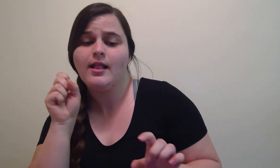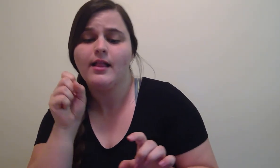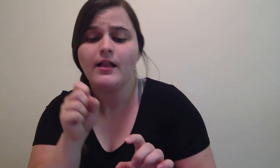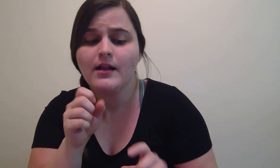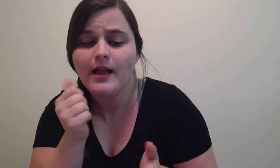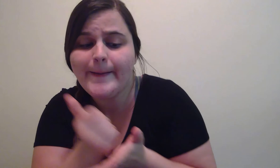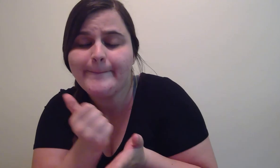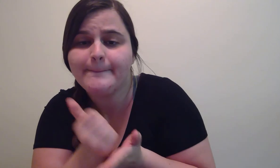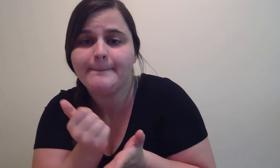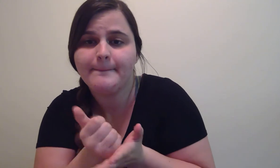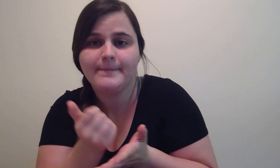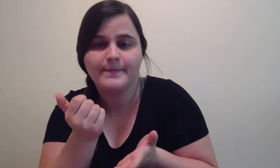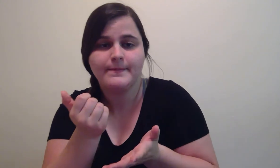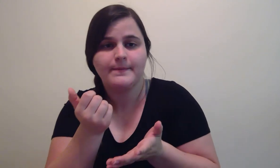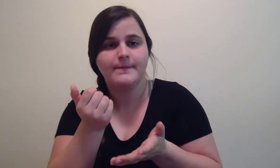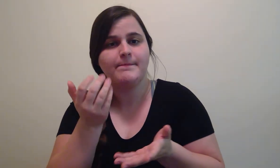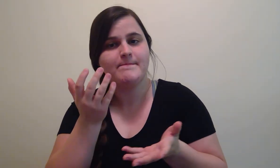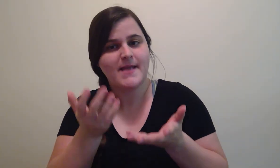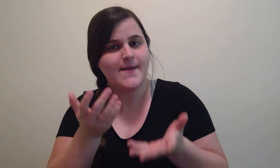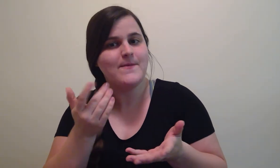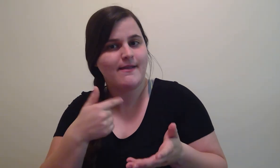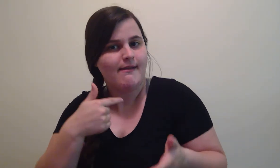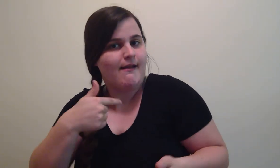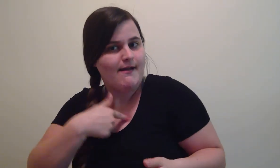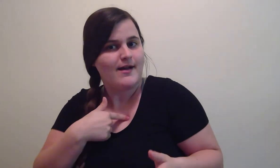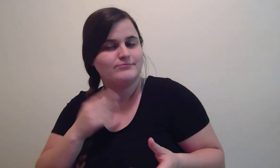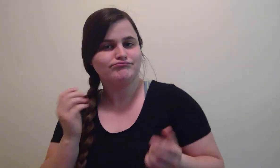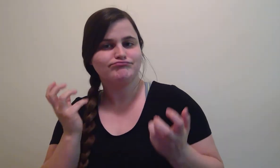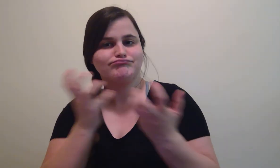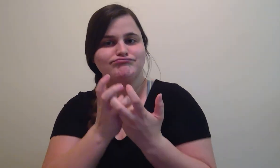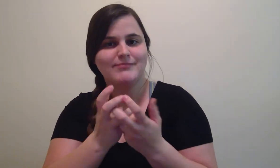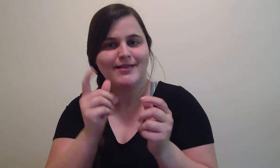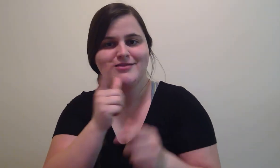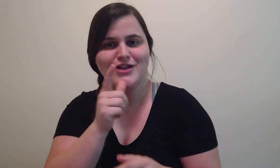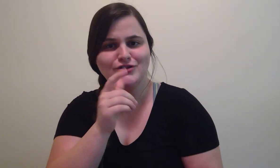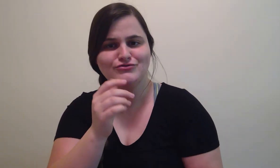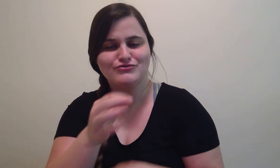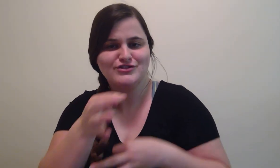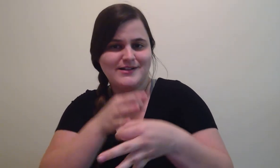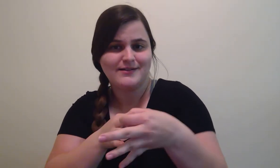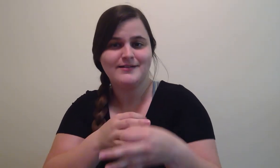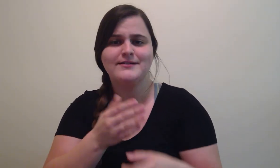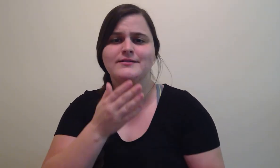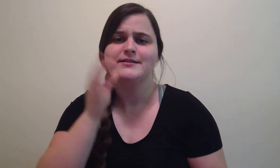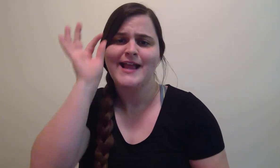I'd lean in and whisper answers to him, hoping that maybe I could spend lunch with him instead.